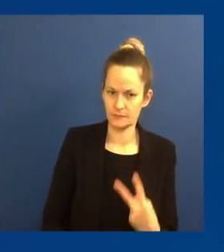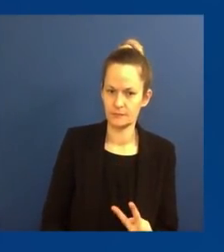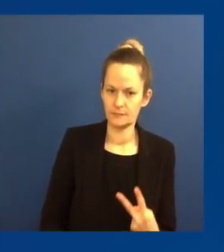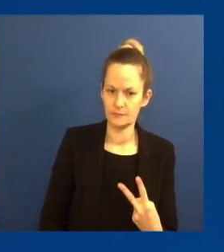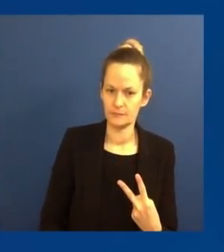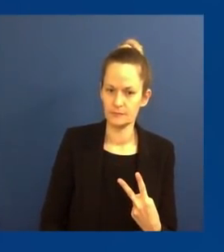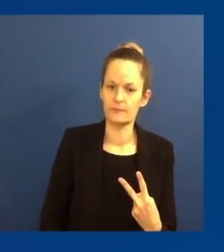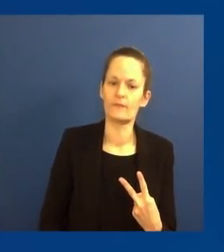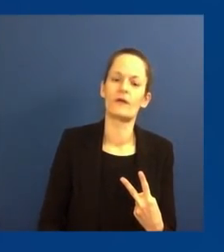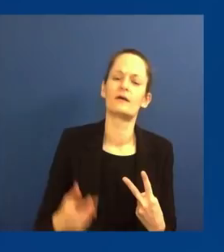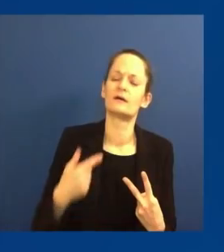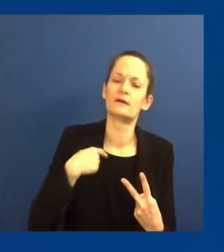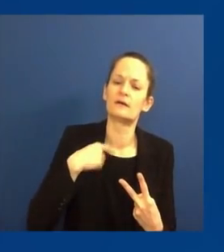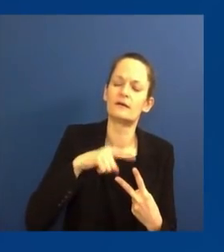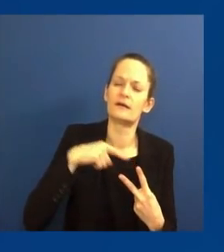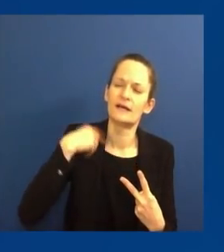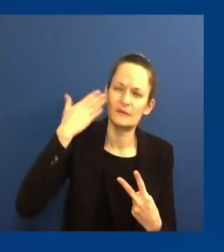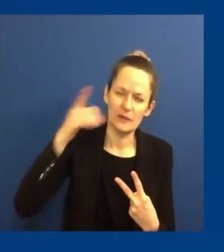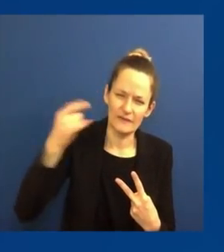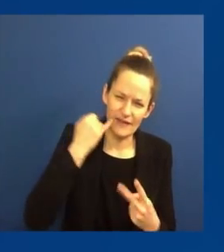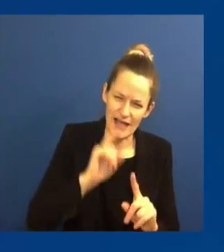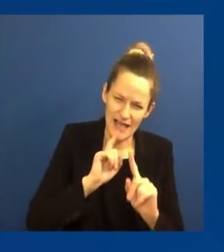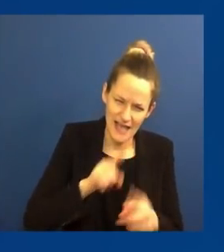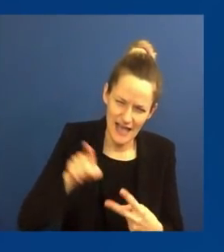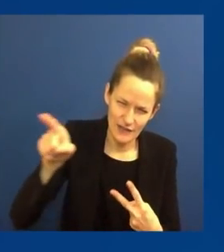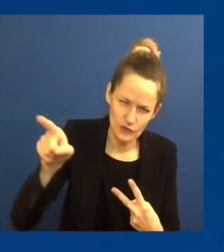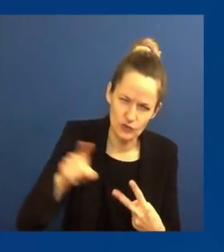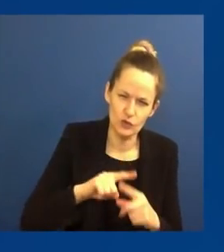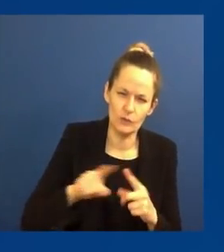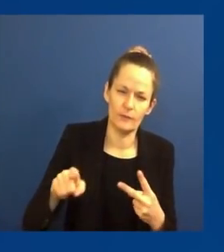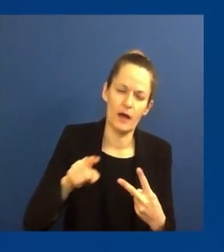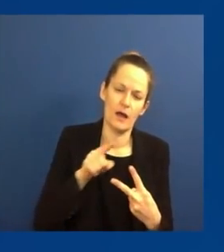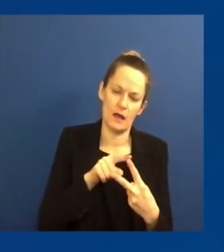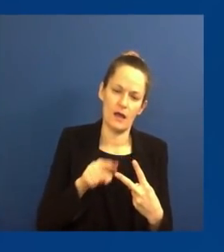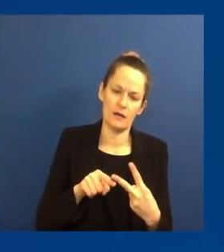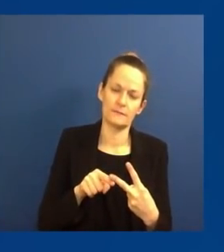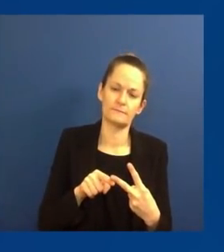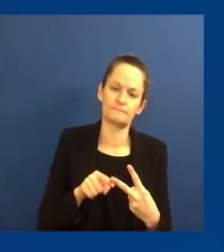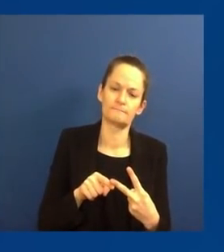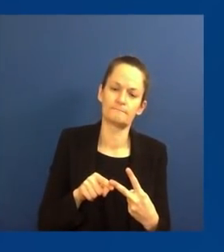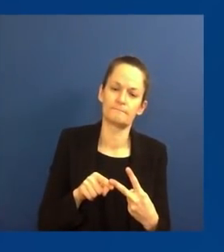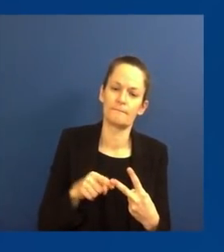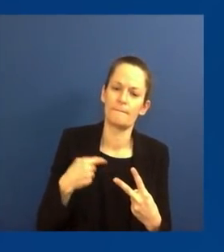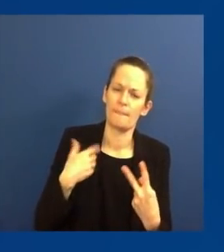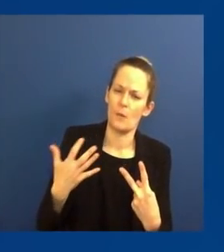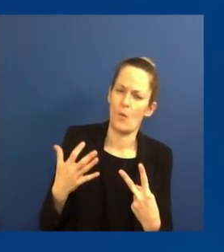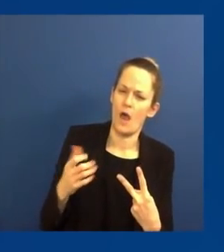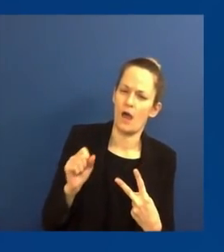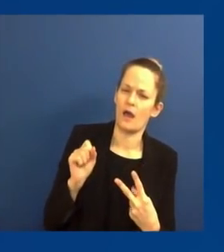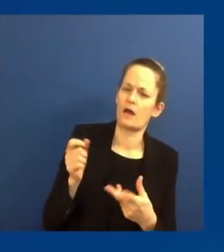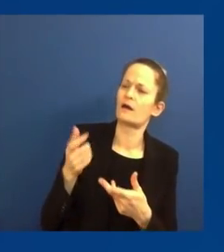How many households have requested the tests? And if you don't have that number, can you explain why you guys aren't disclosing that?